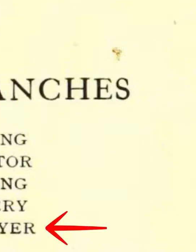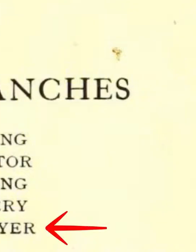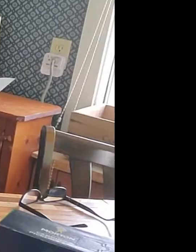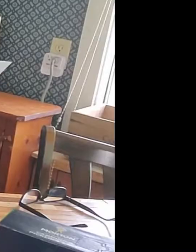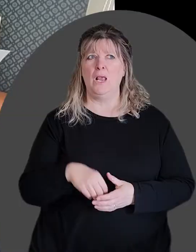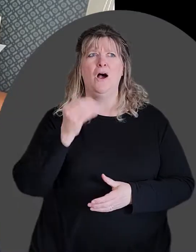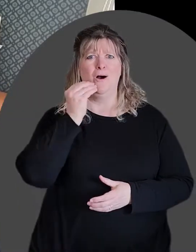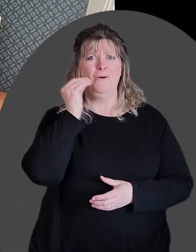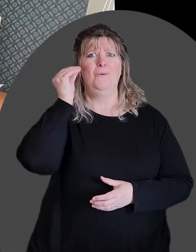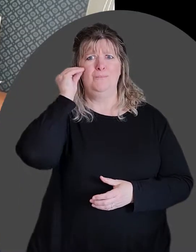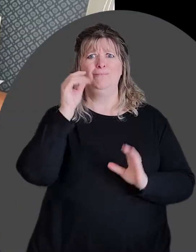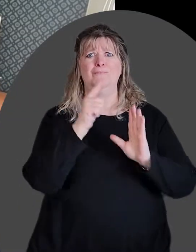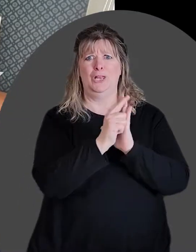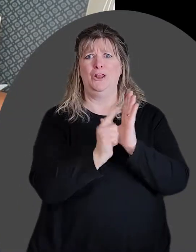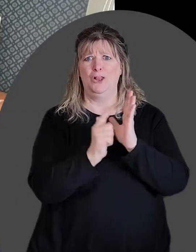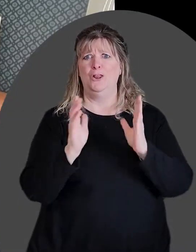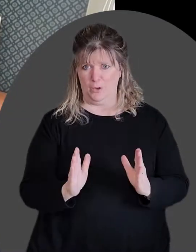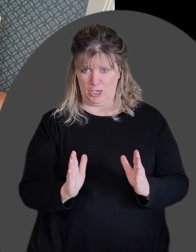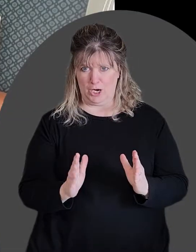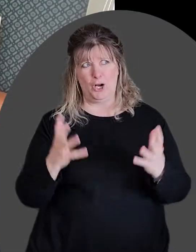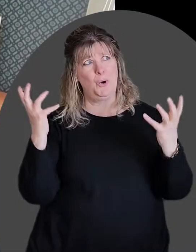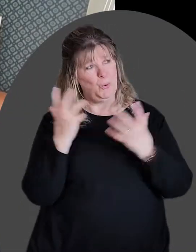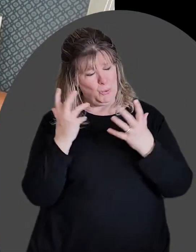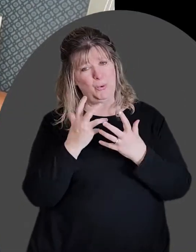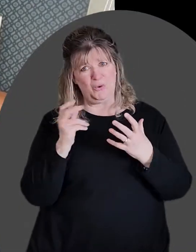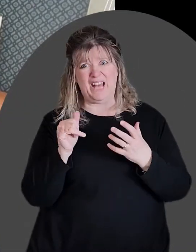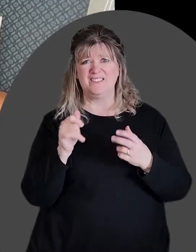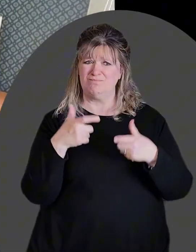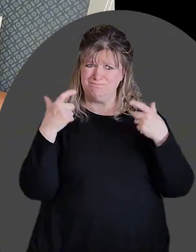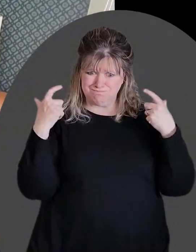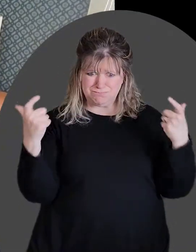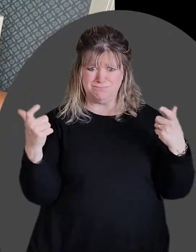home lawyer oh that's quite a title for a book